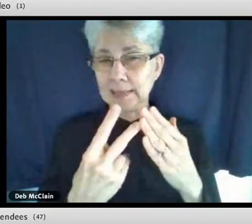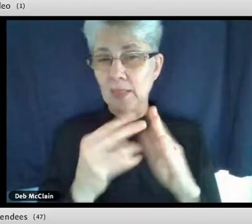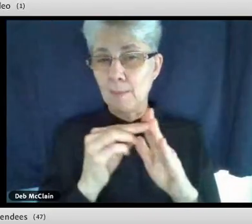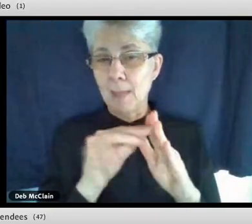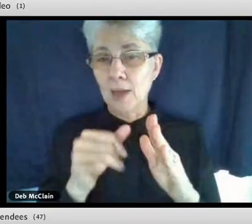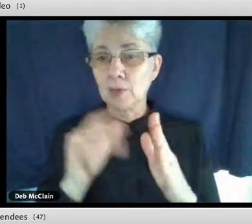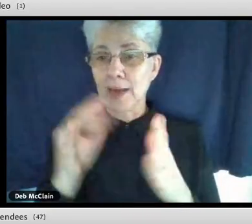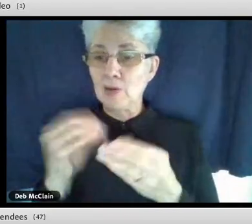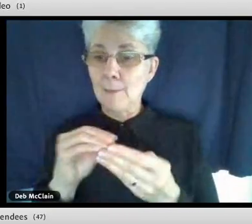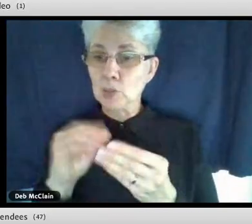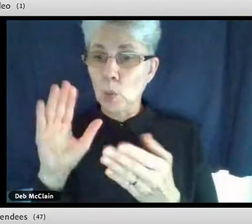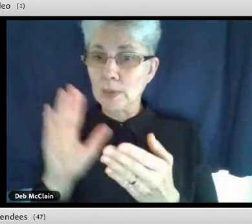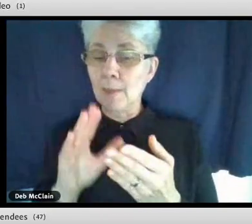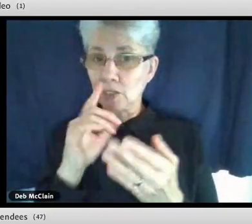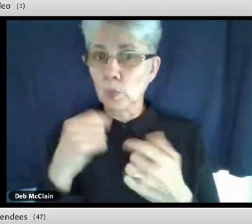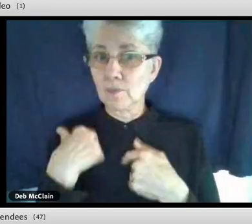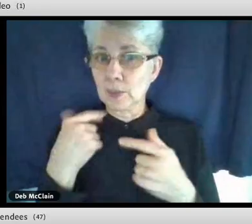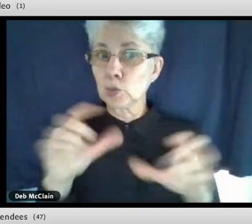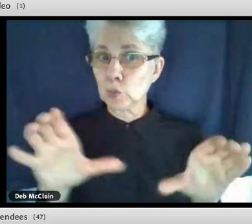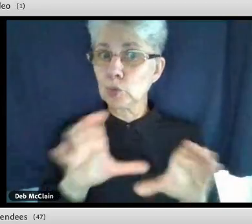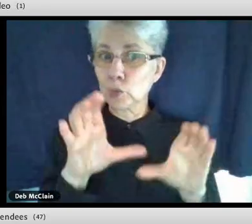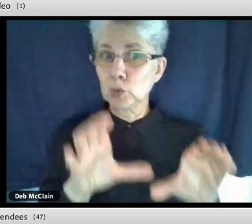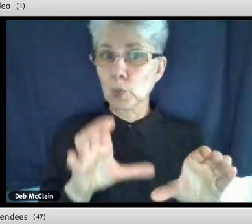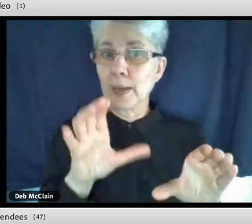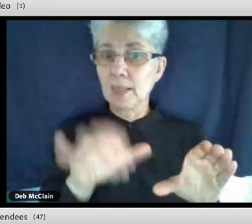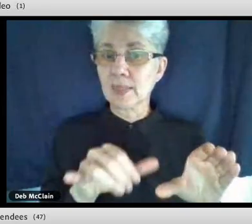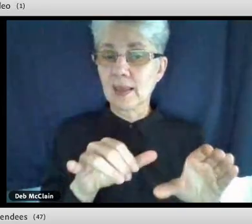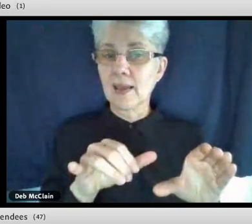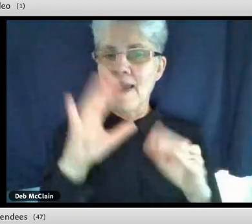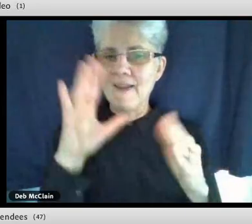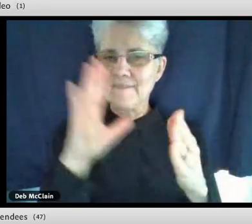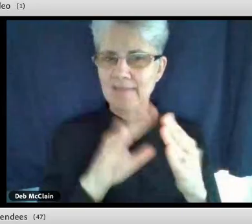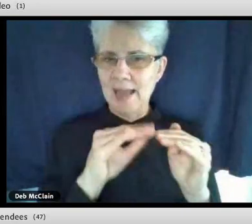and the numbers going down is because we have been doing the flattening of the curve.